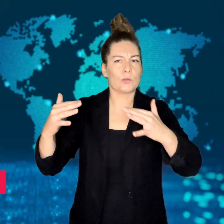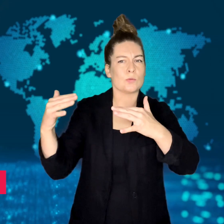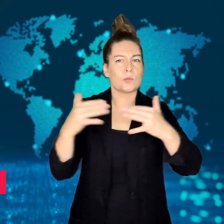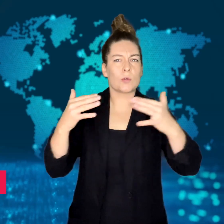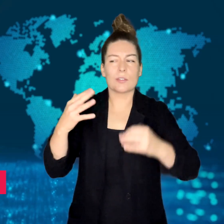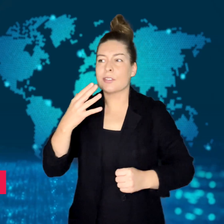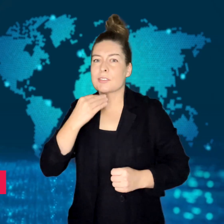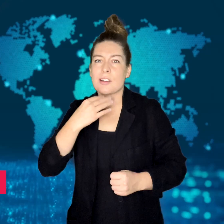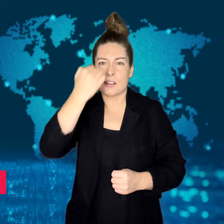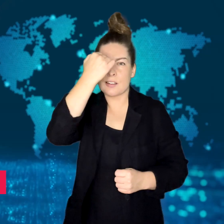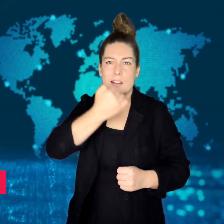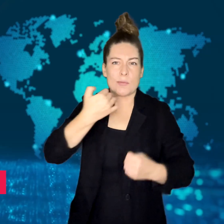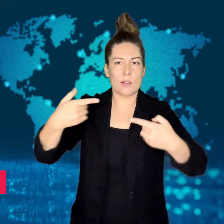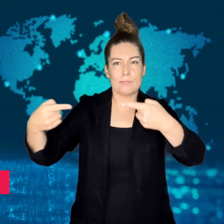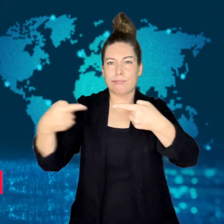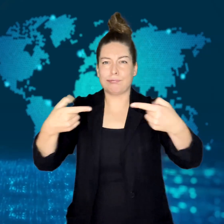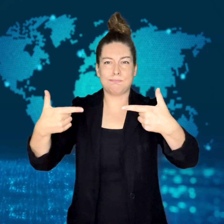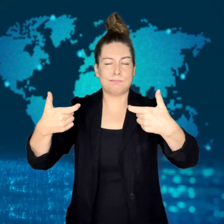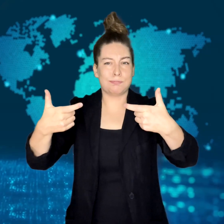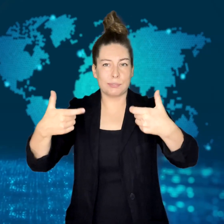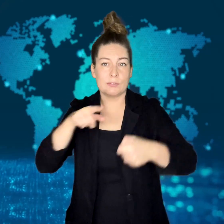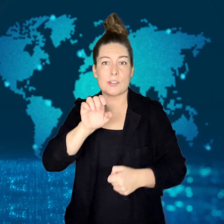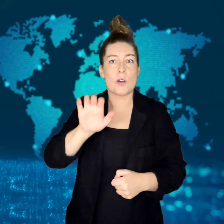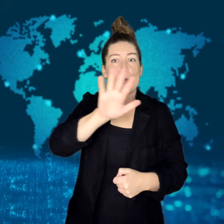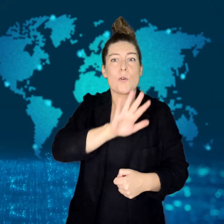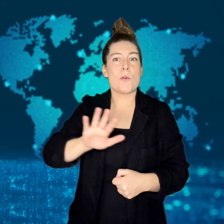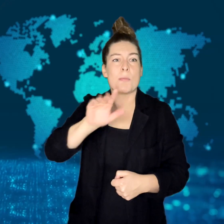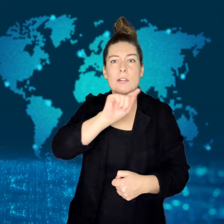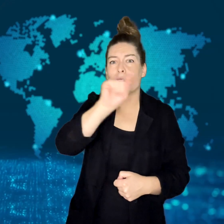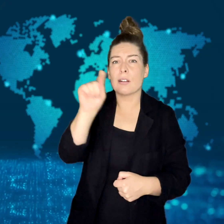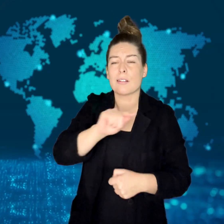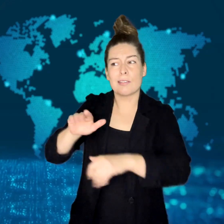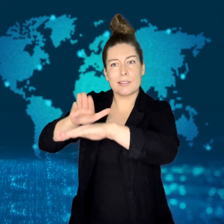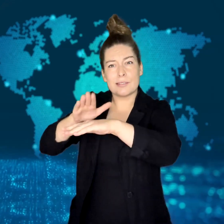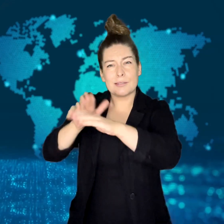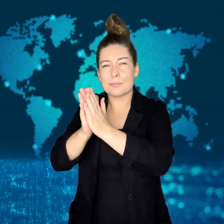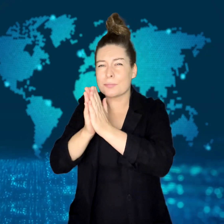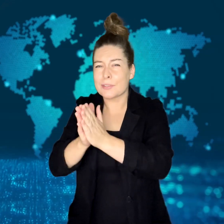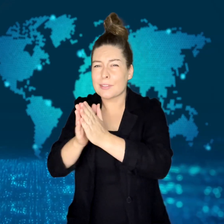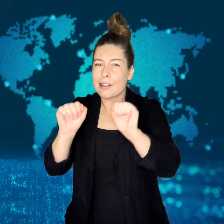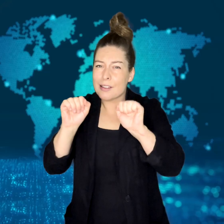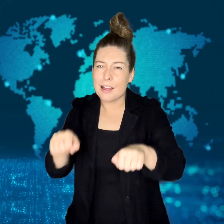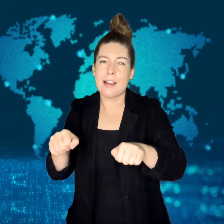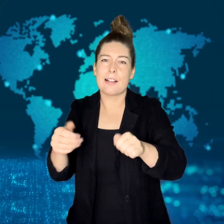European allies are pushing for a truce, and Israelis are protesting